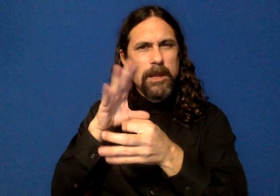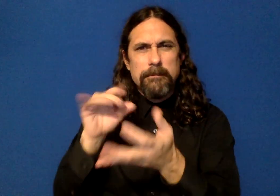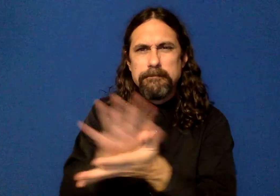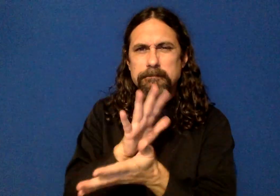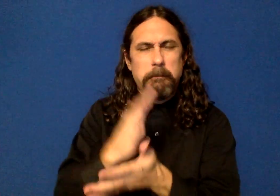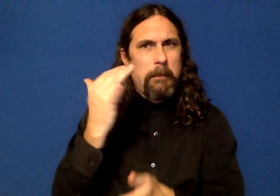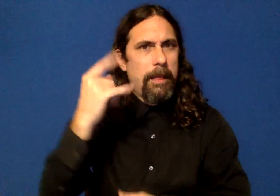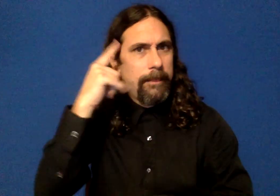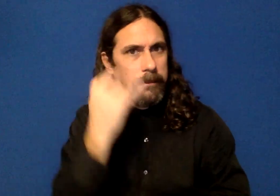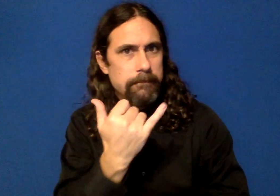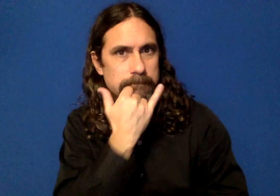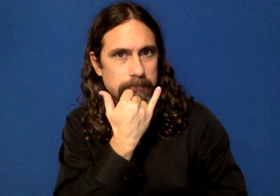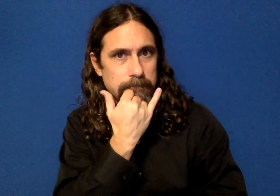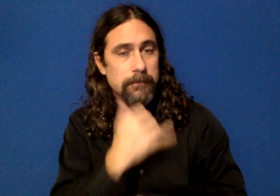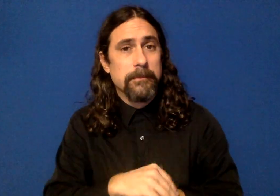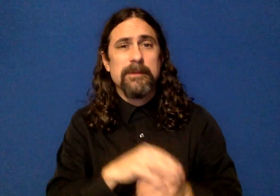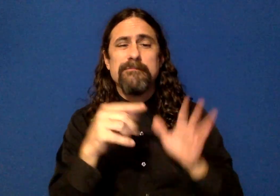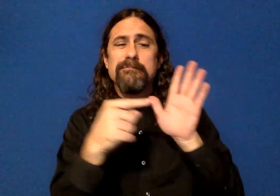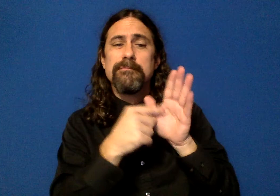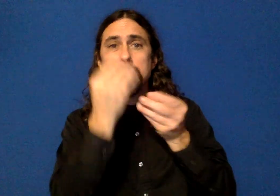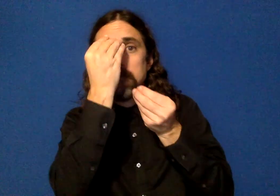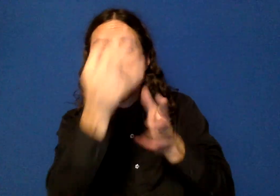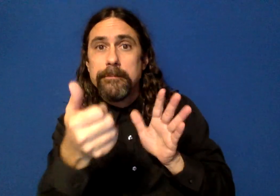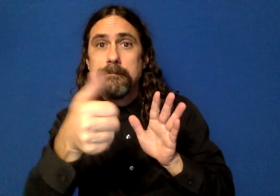Even if you don t qualify for one housing opportunity,